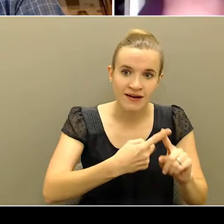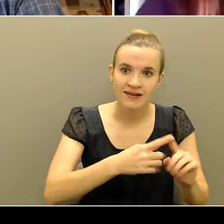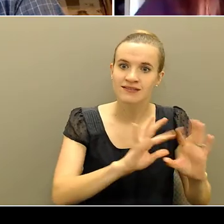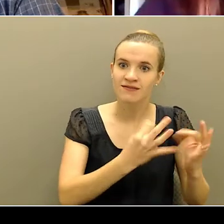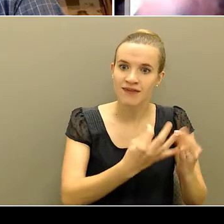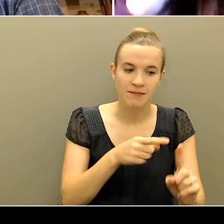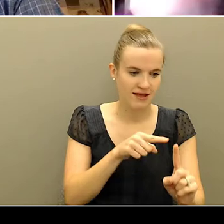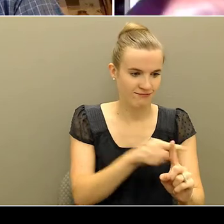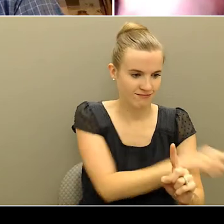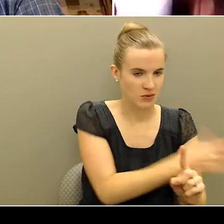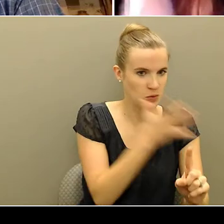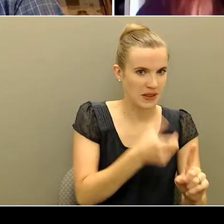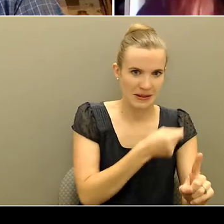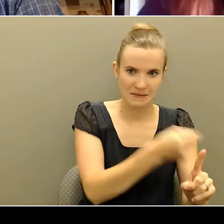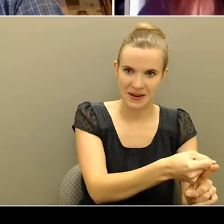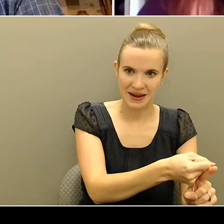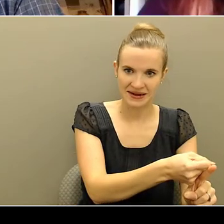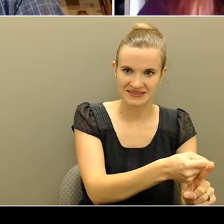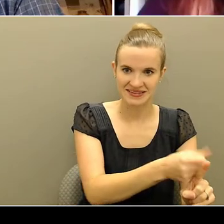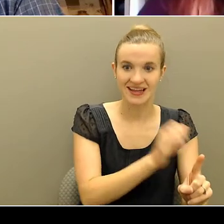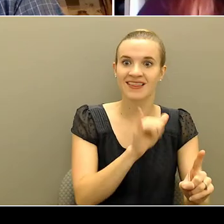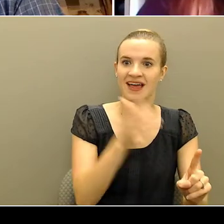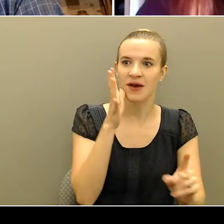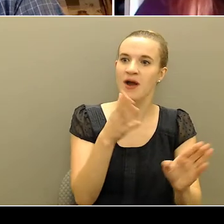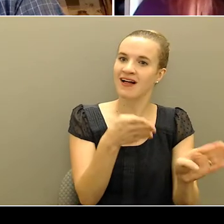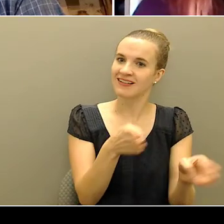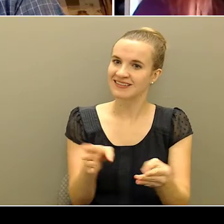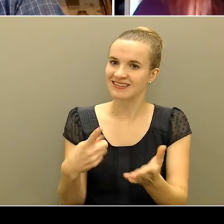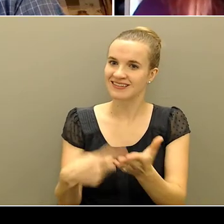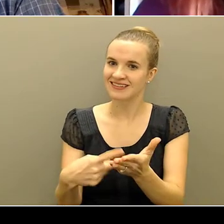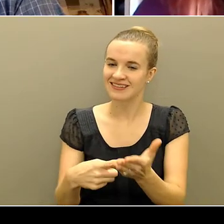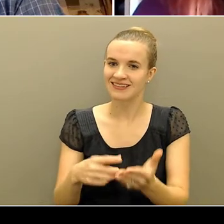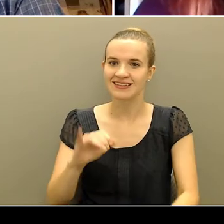States and around the world who are disabled, but then you think of their